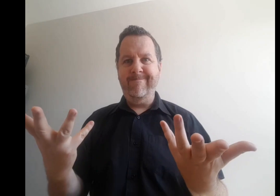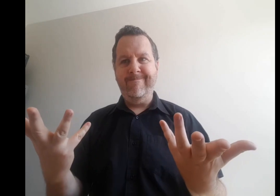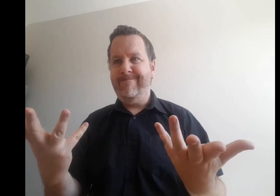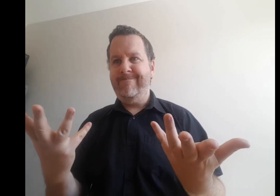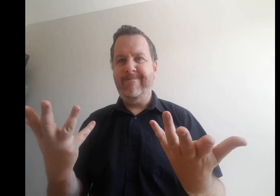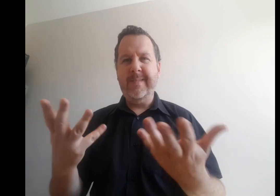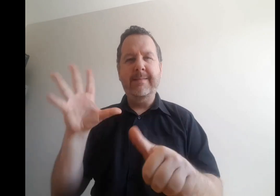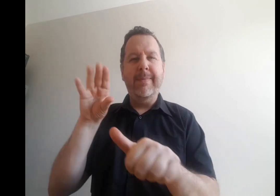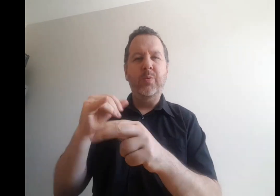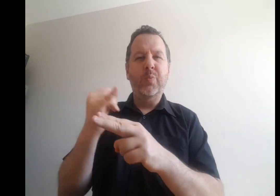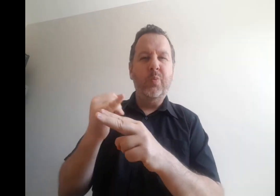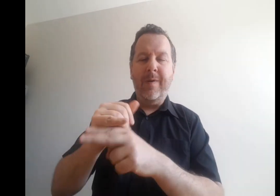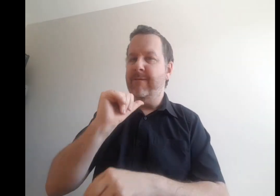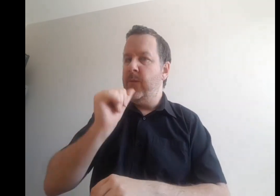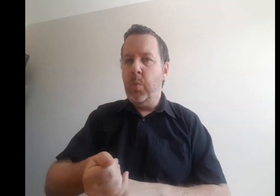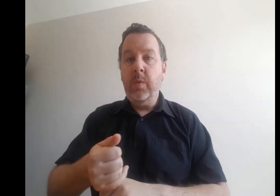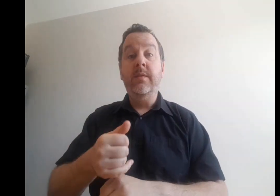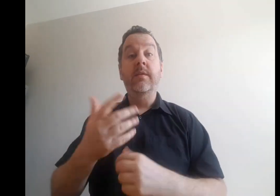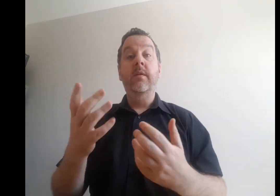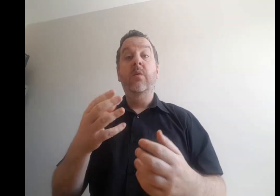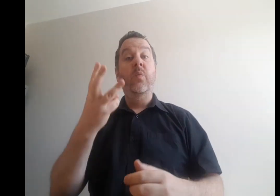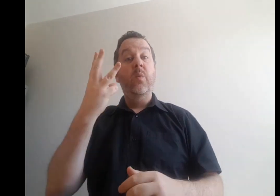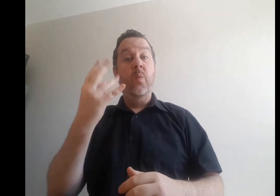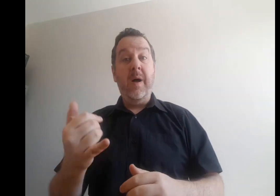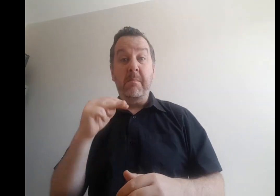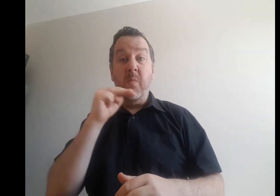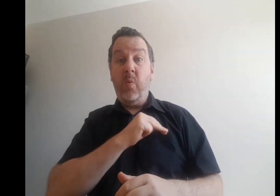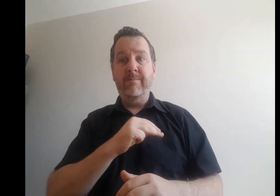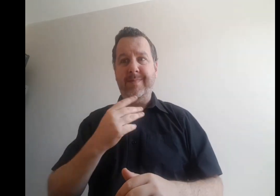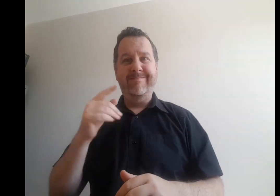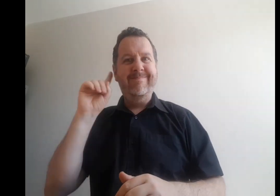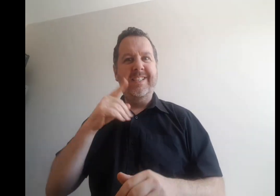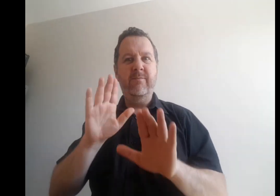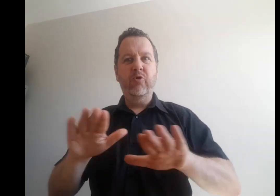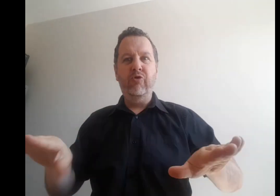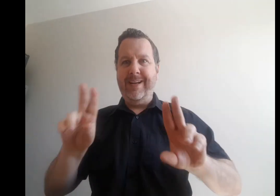And this is really key, in the sense that deaf children don't have access to spoken language